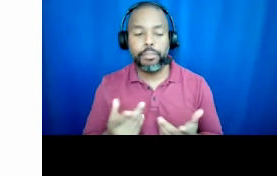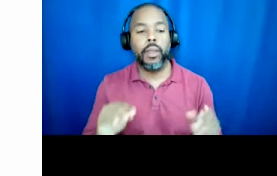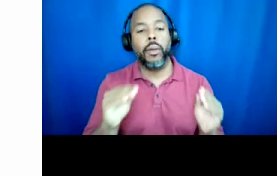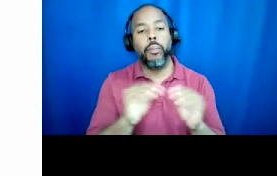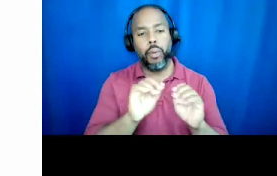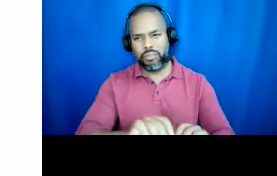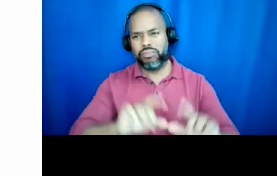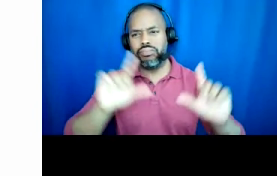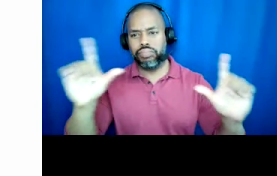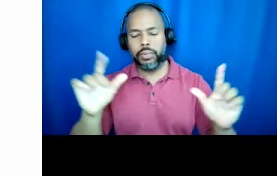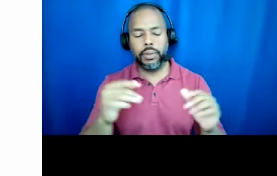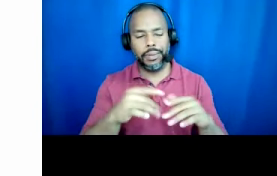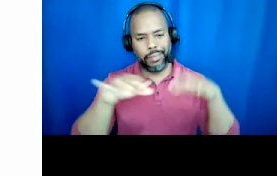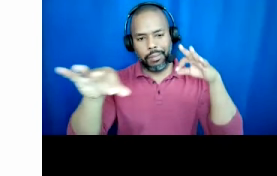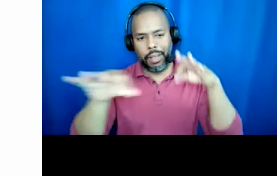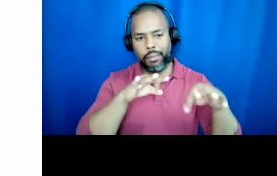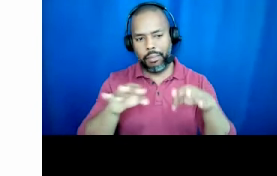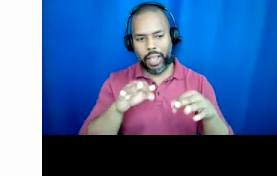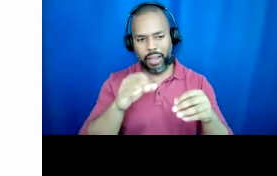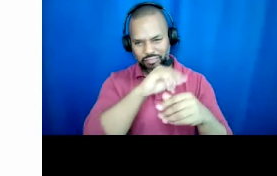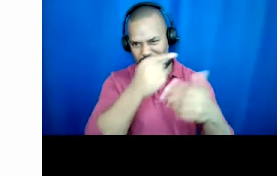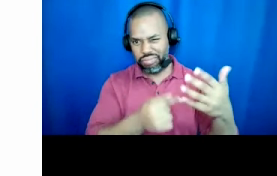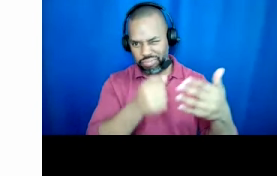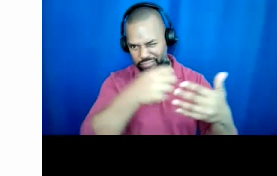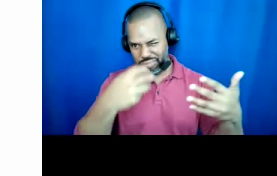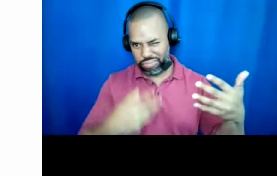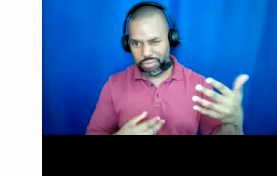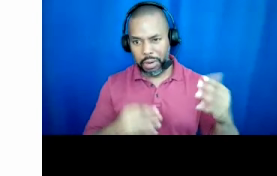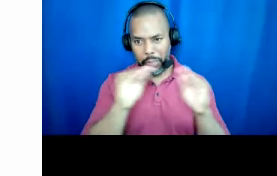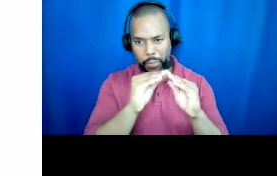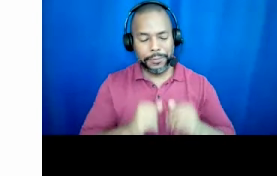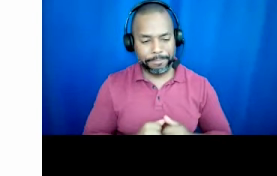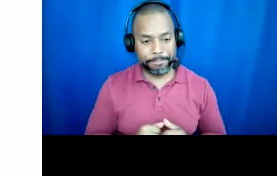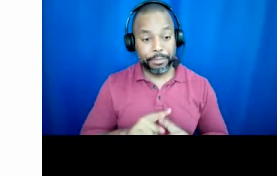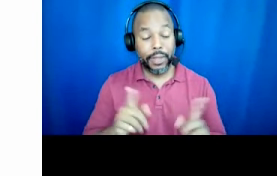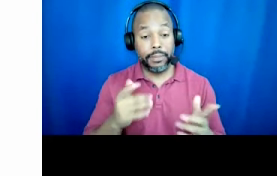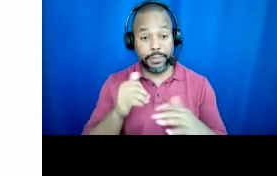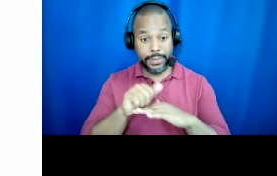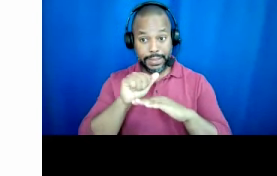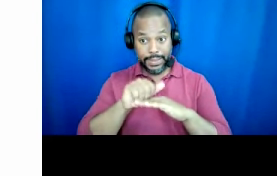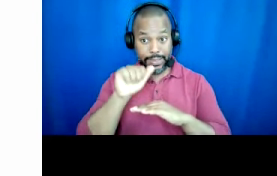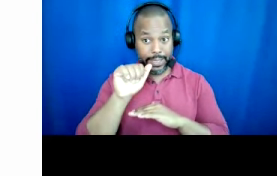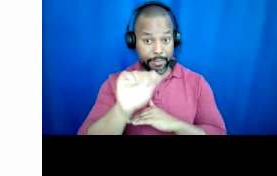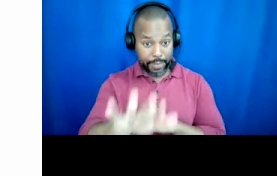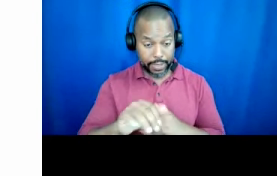with these components, but submissions based off of, none low,